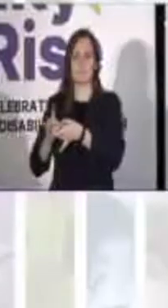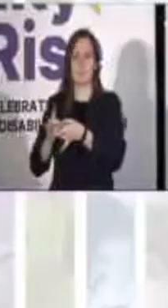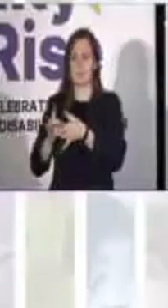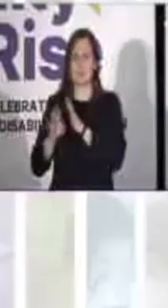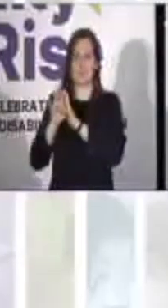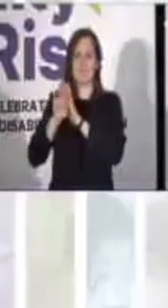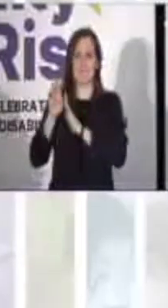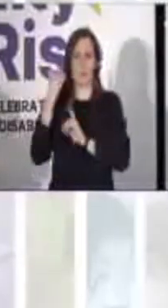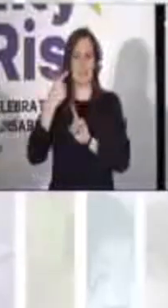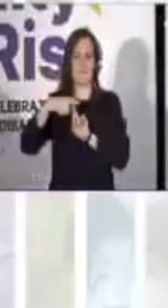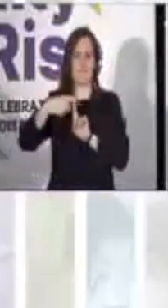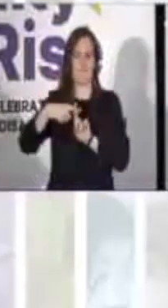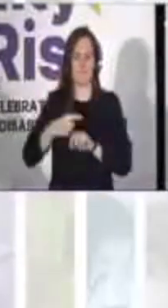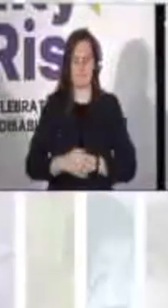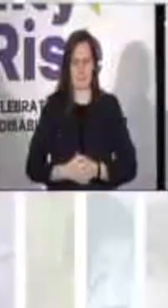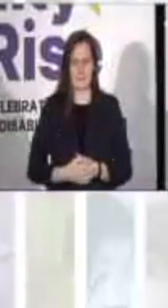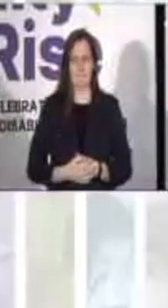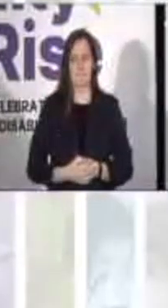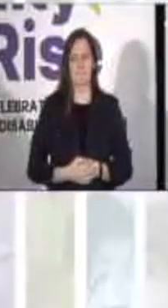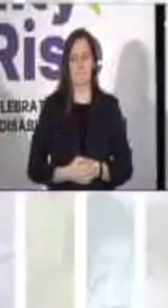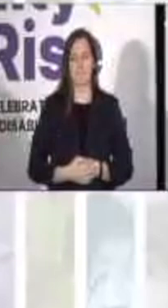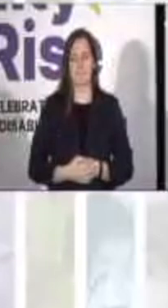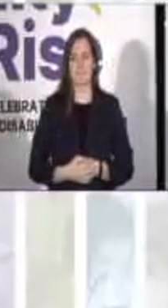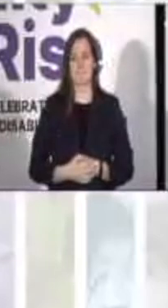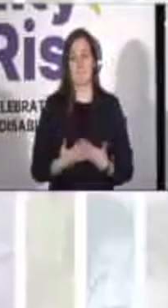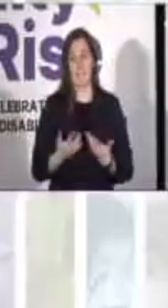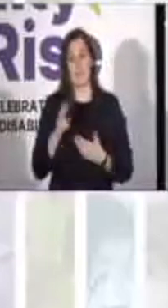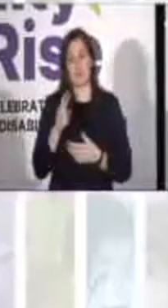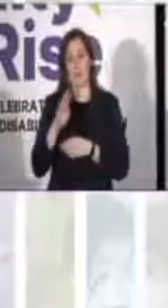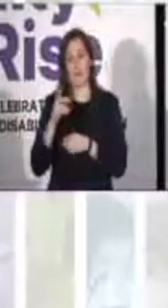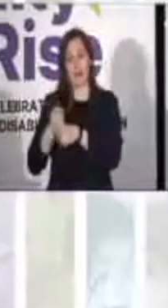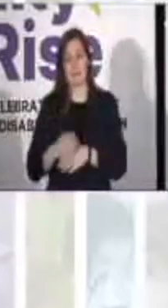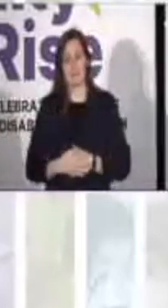AND HE WAS RIGHT. HOPEFULLY! I THINK SO.